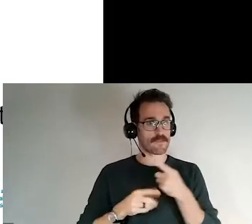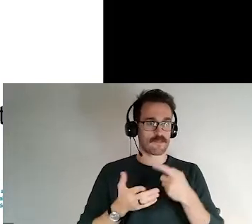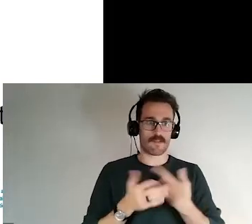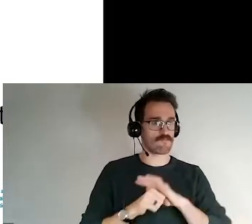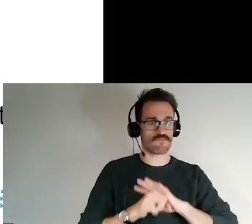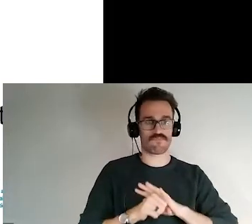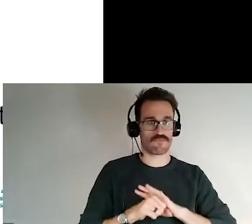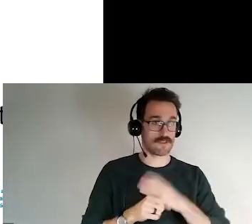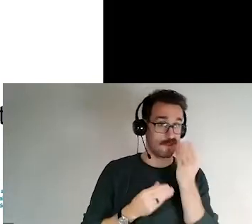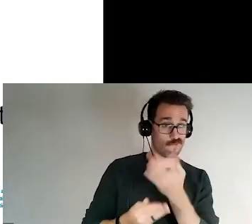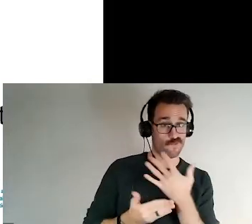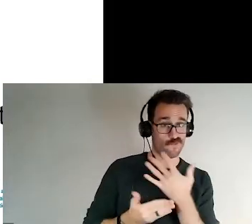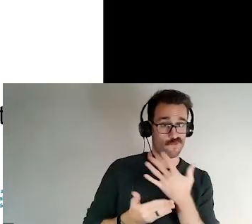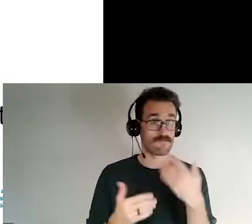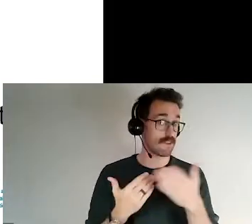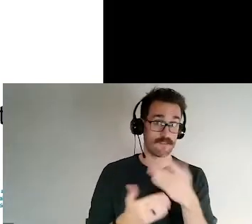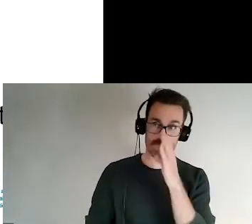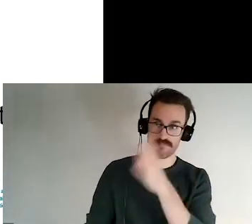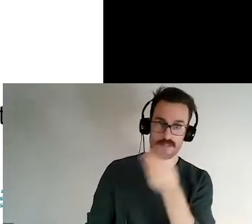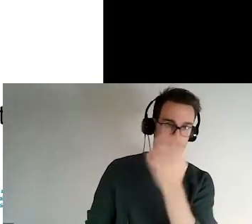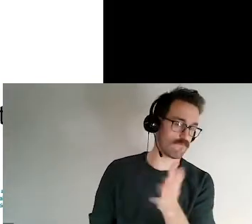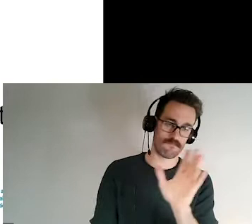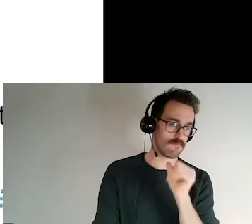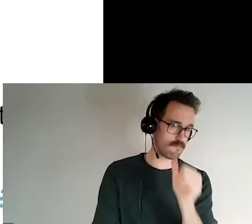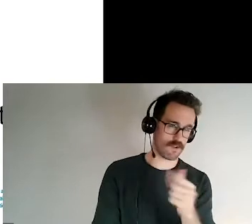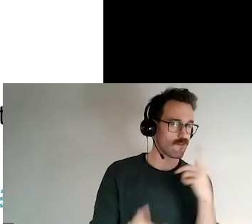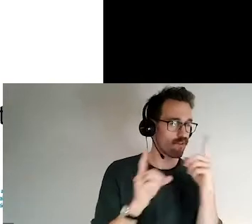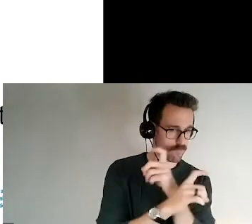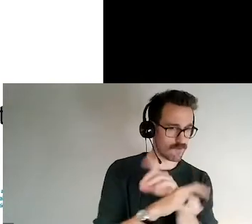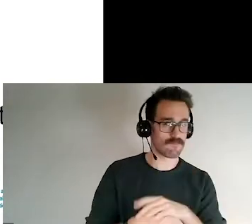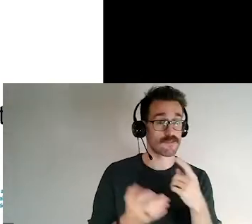In addition to that many workers aren't familiar with privacy legislation that protects them